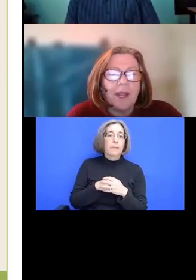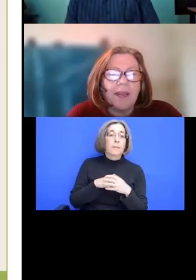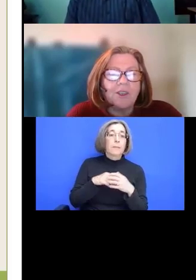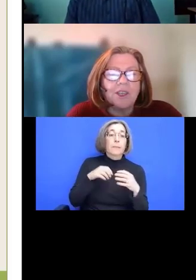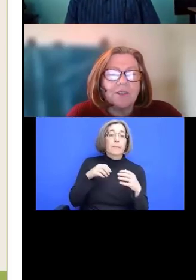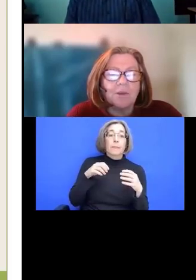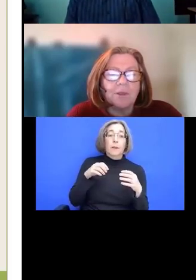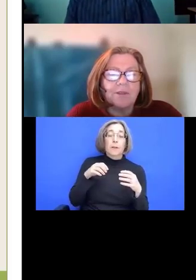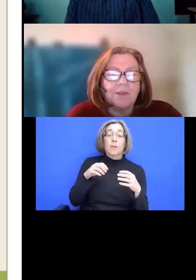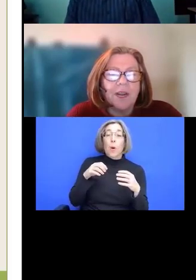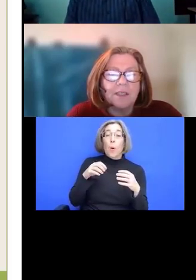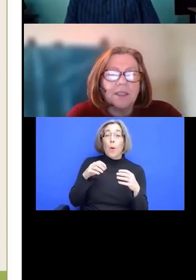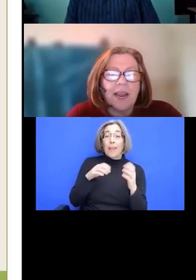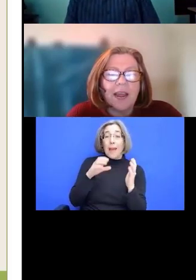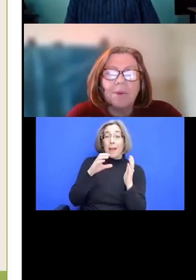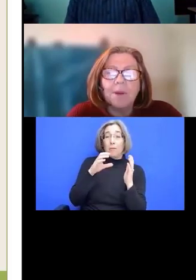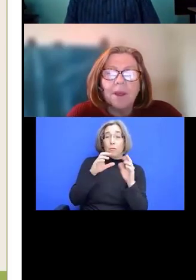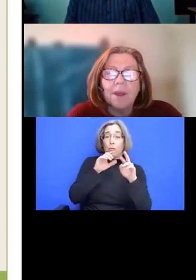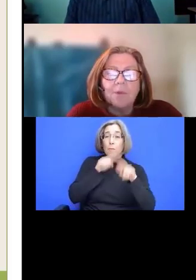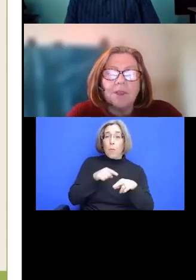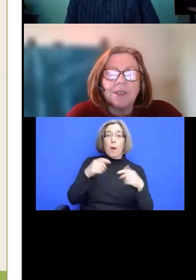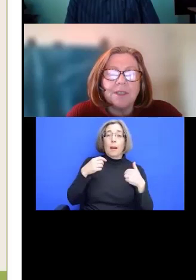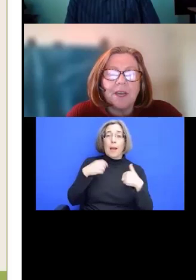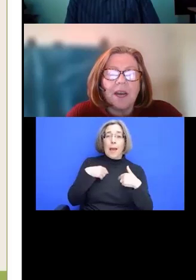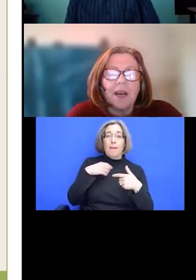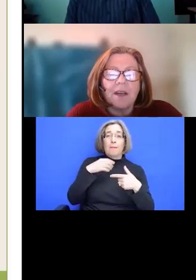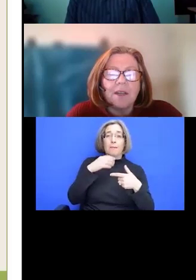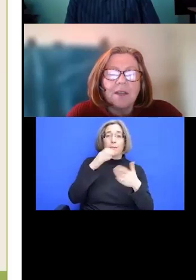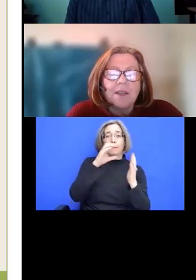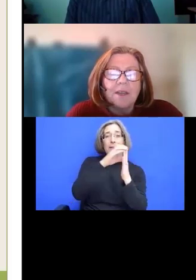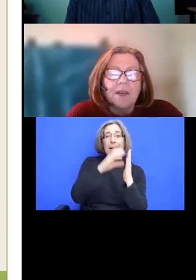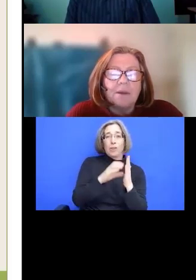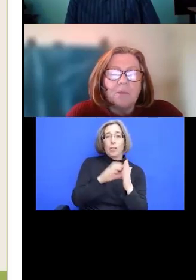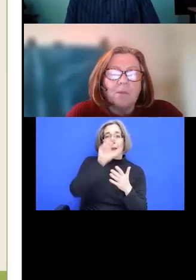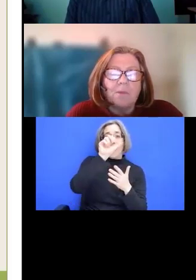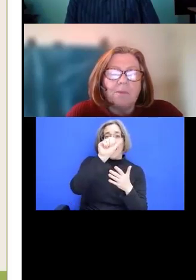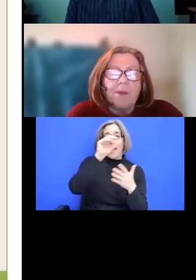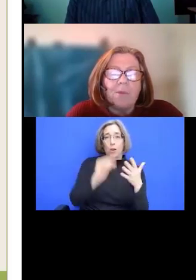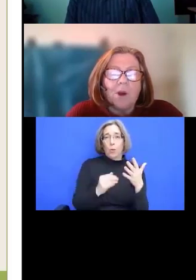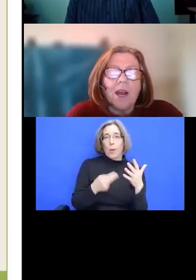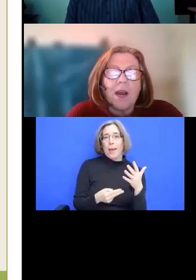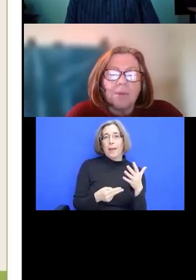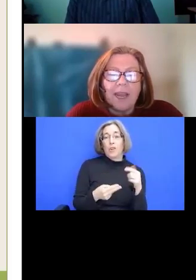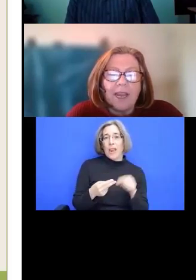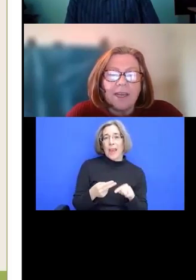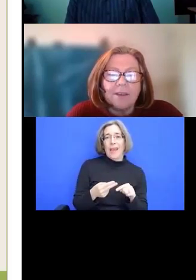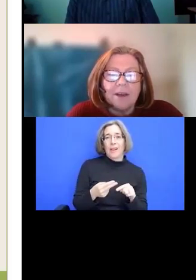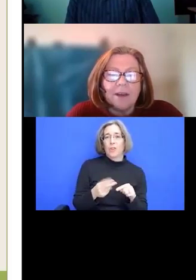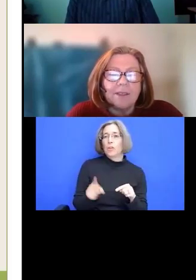H is only for non-SNAP, which is the more complicated.